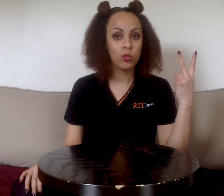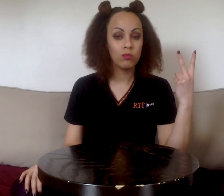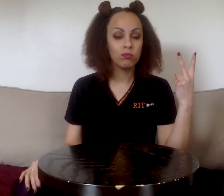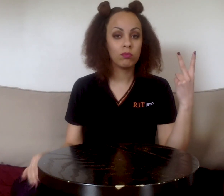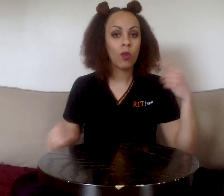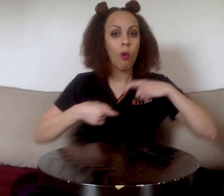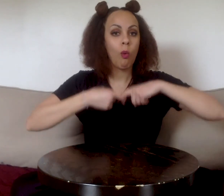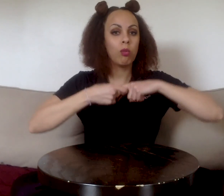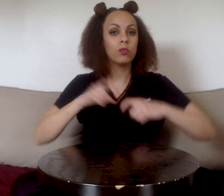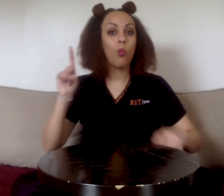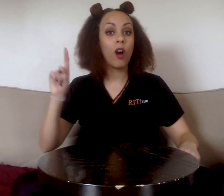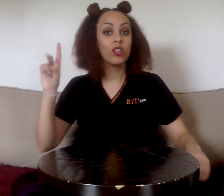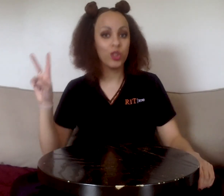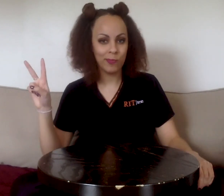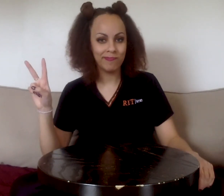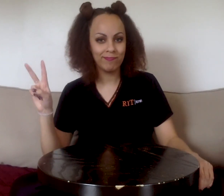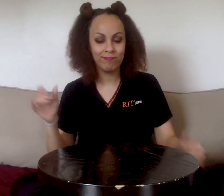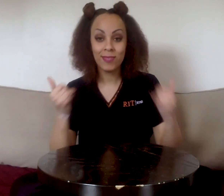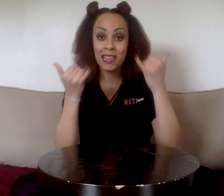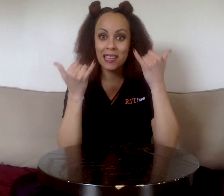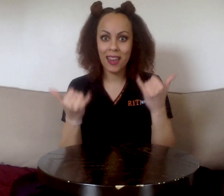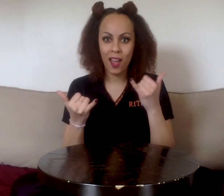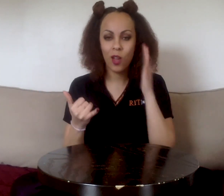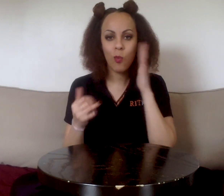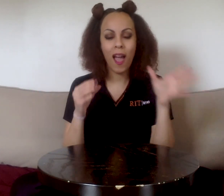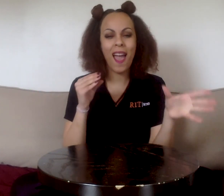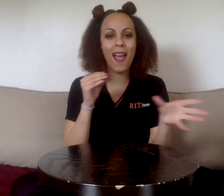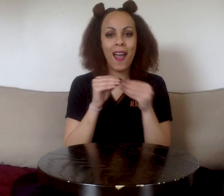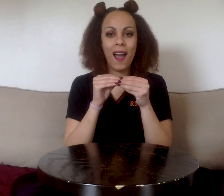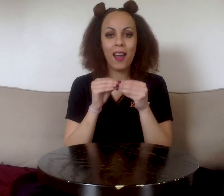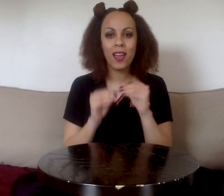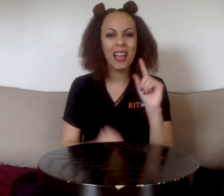You’ve got the one two hold one two.